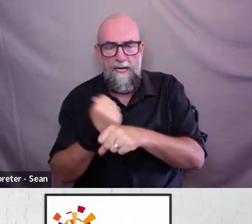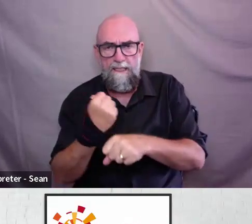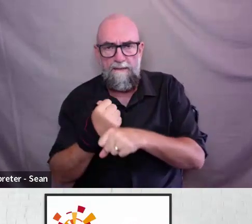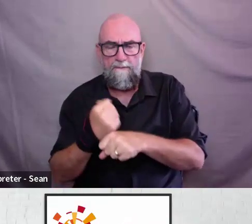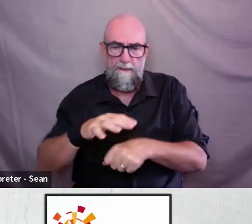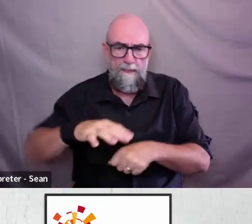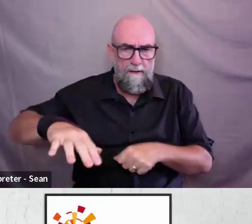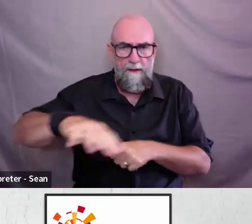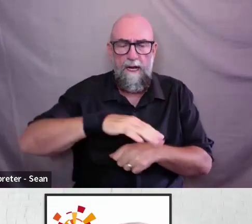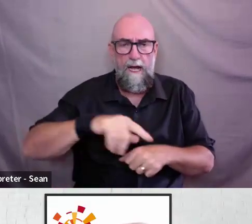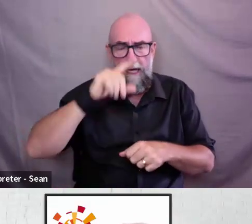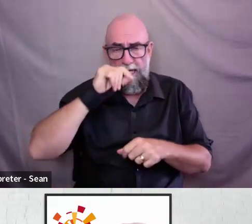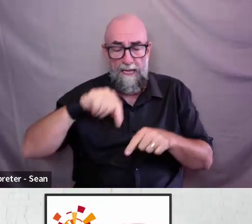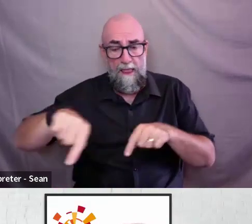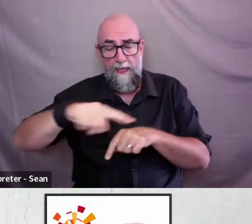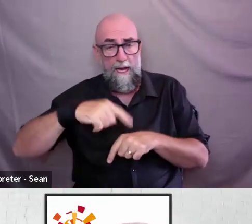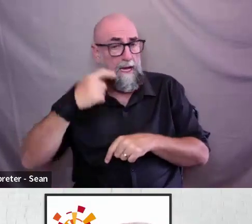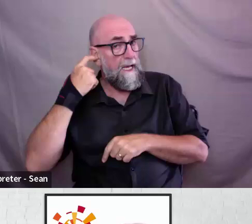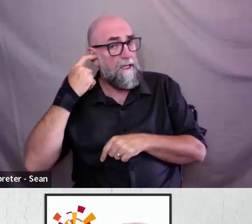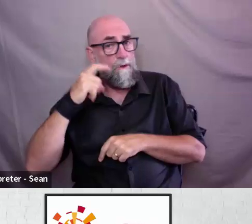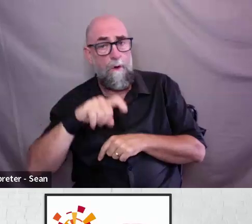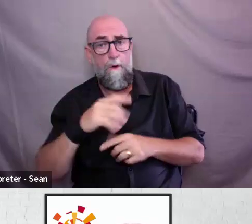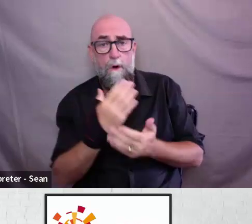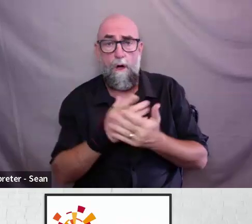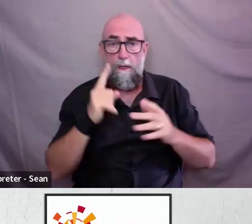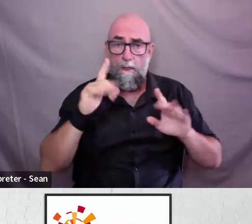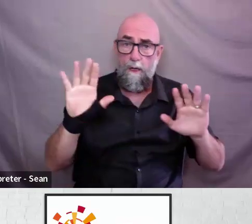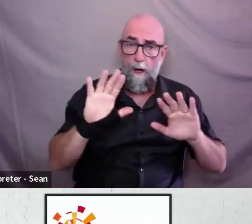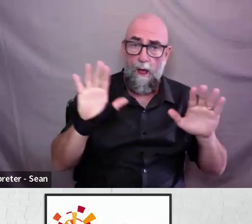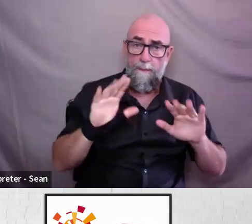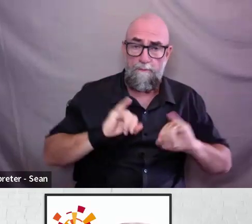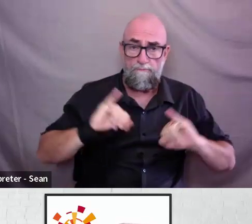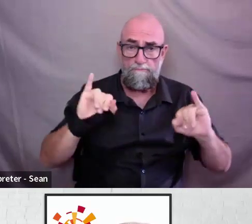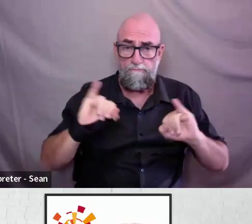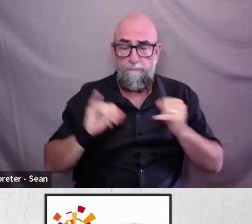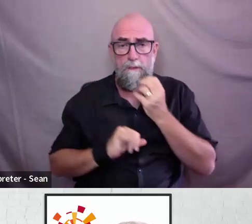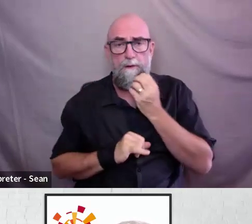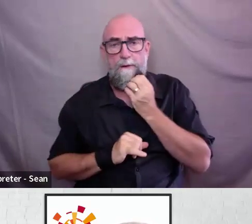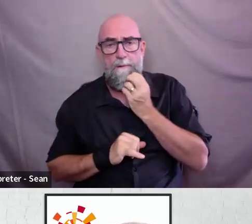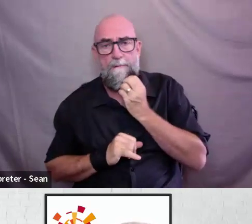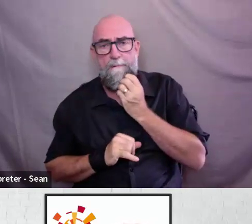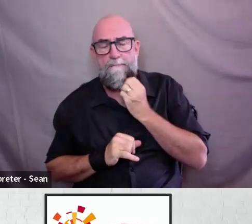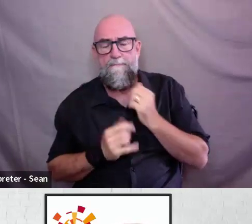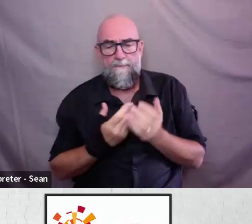with the environmental urgency as well? Often we